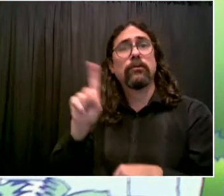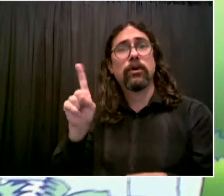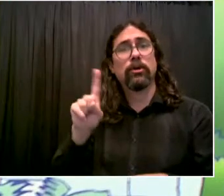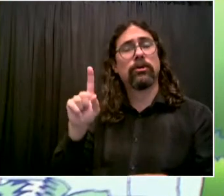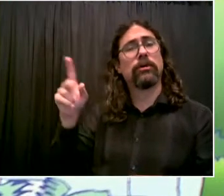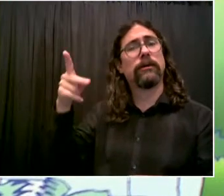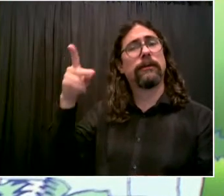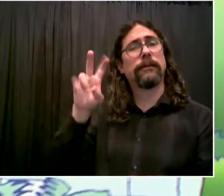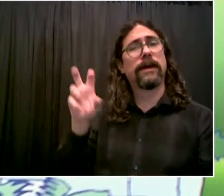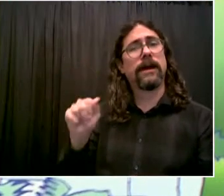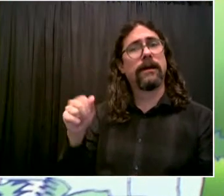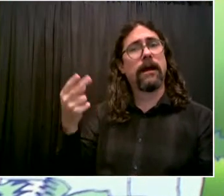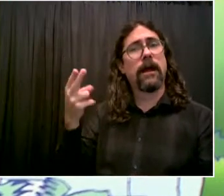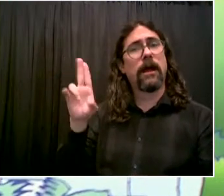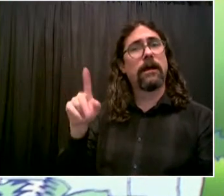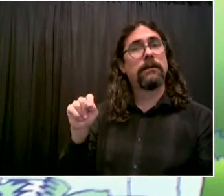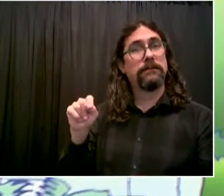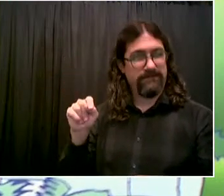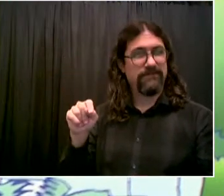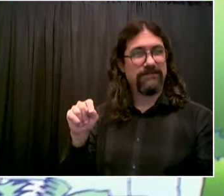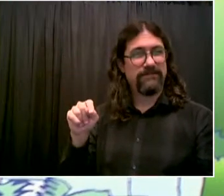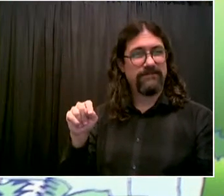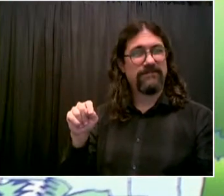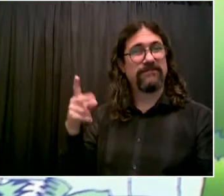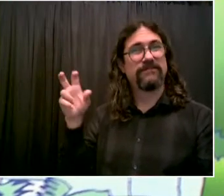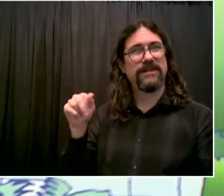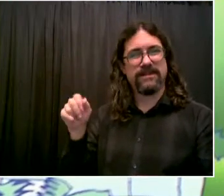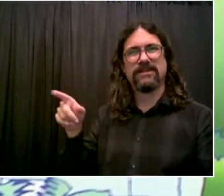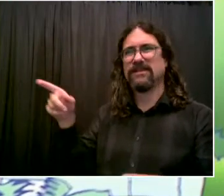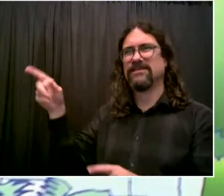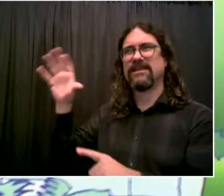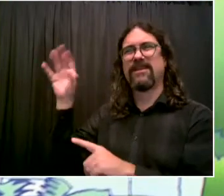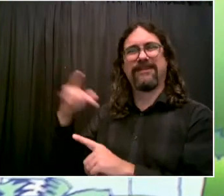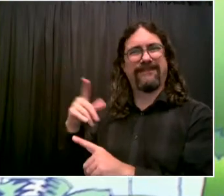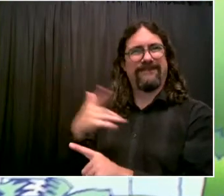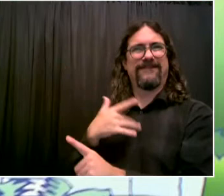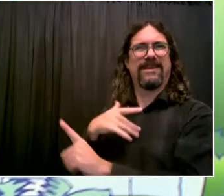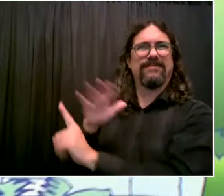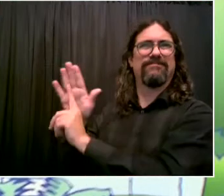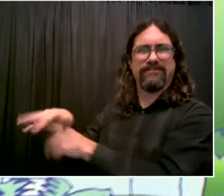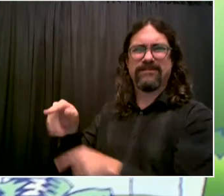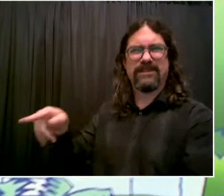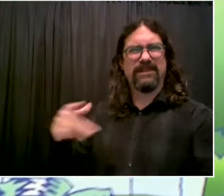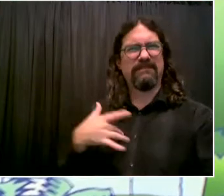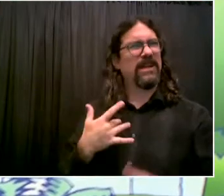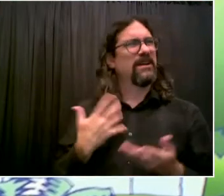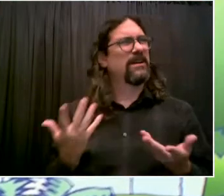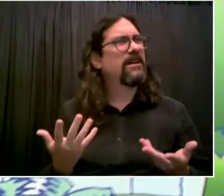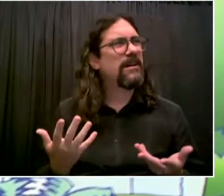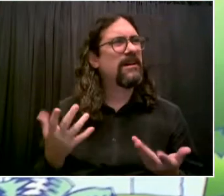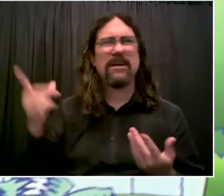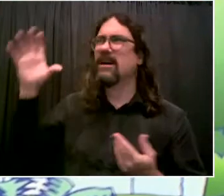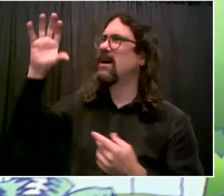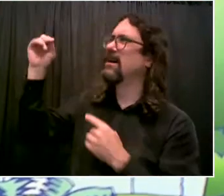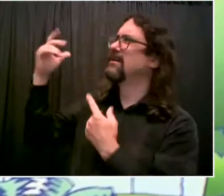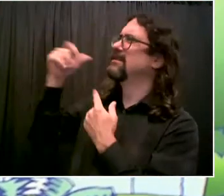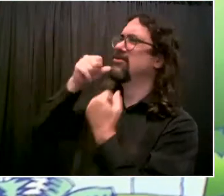PIZZA HUT. SHE KNOWS HOW TO FIGHT FOR HER RIGHTS IN THE